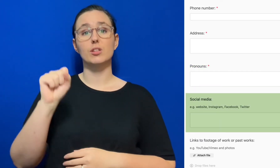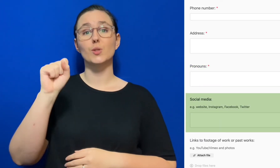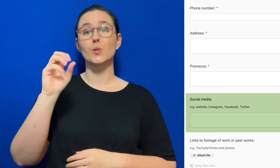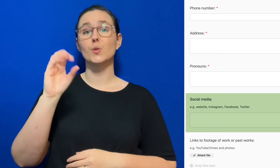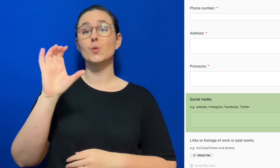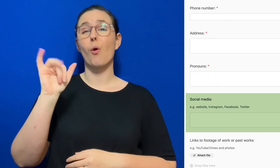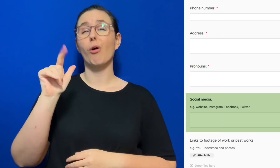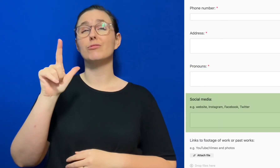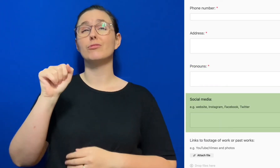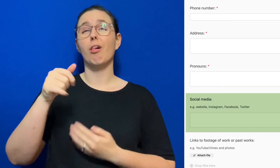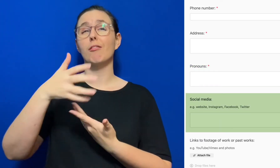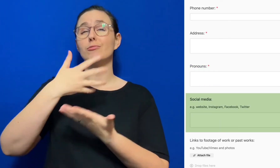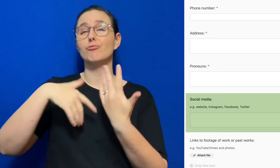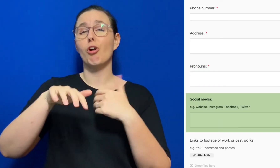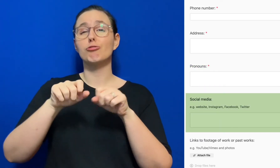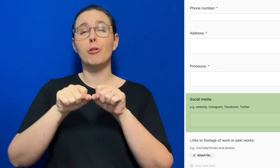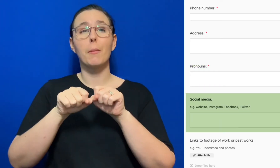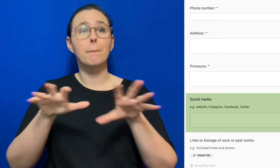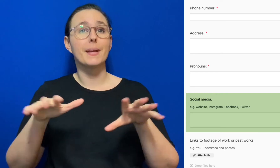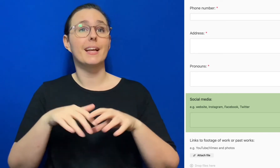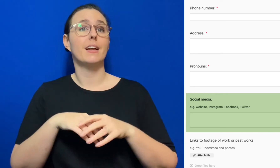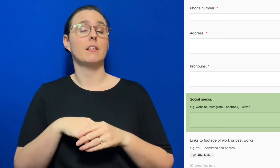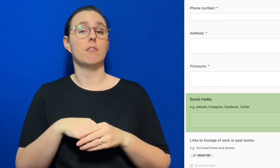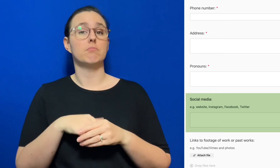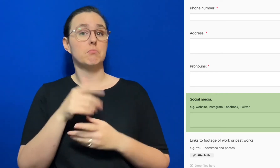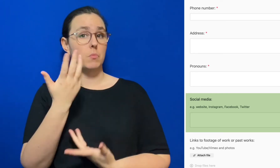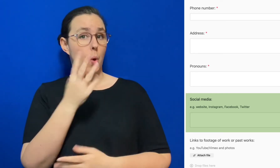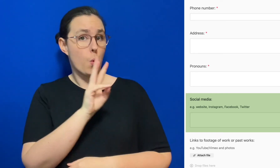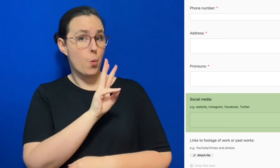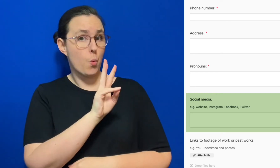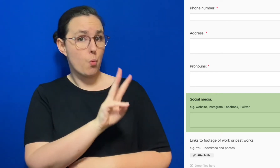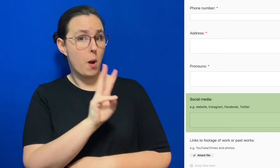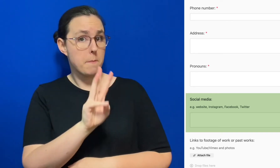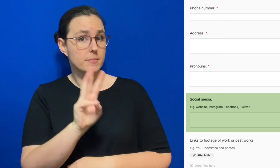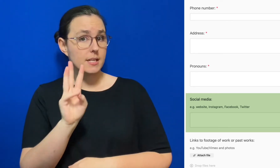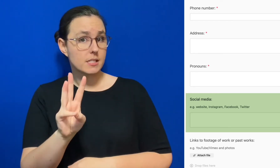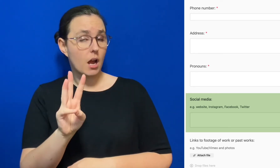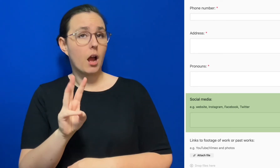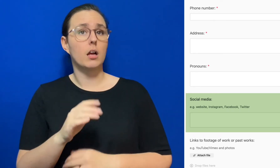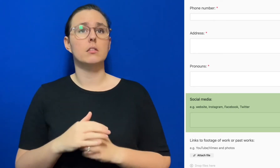Socials Website